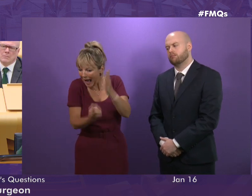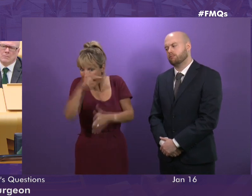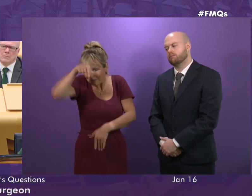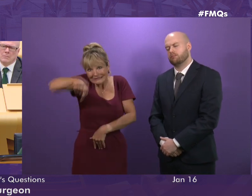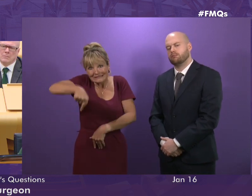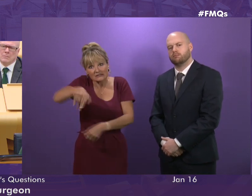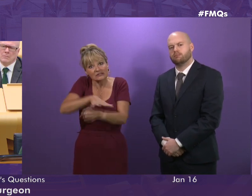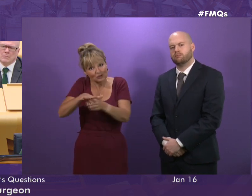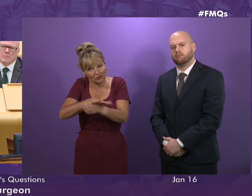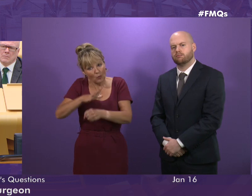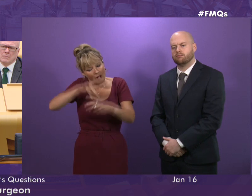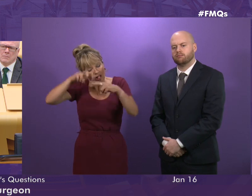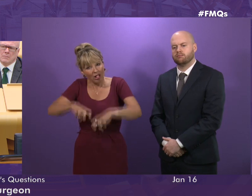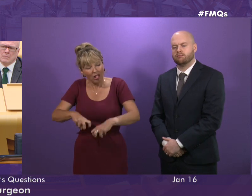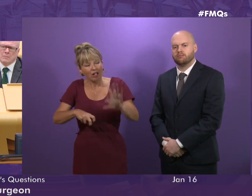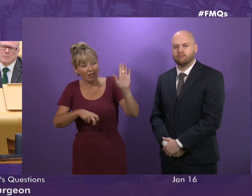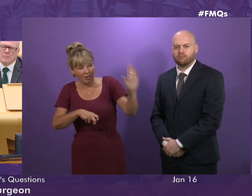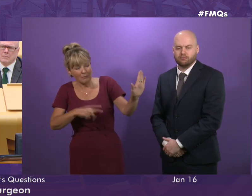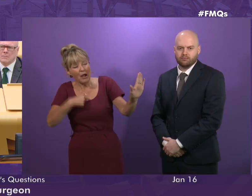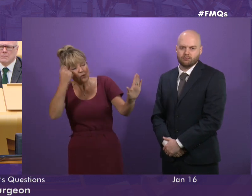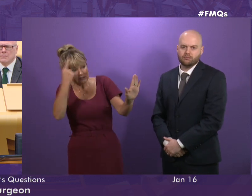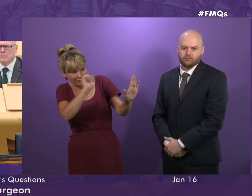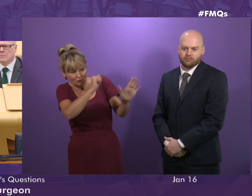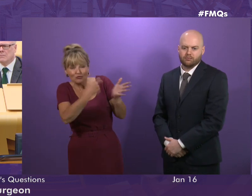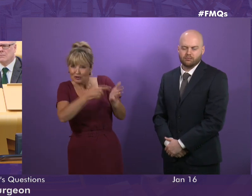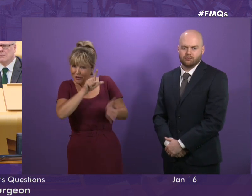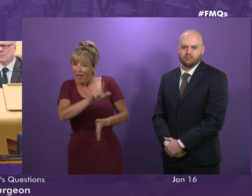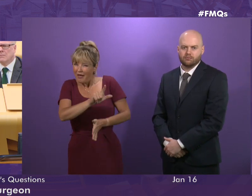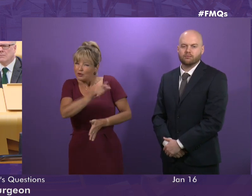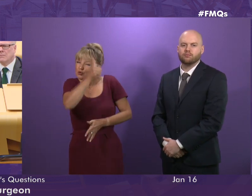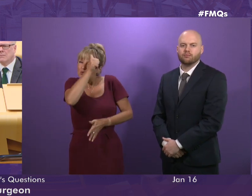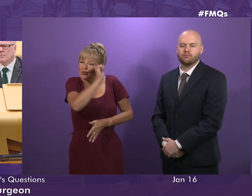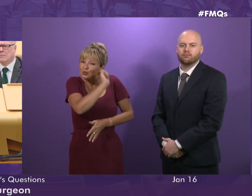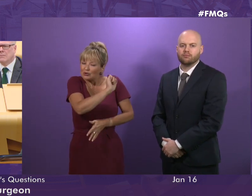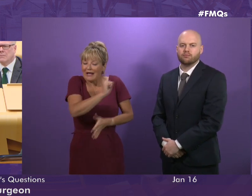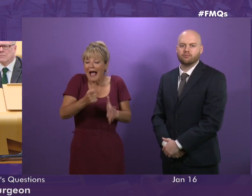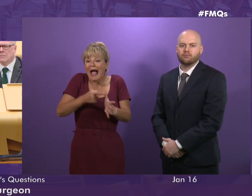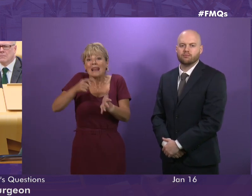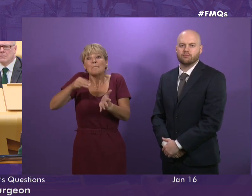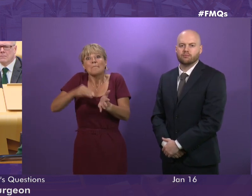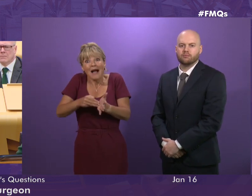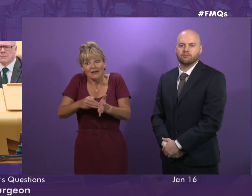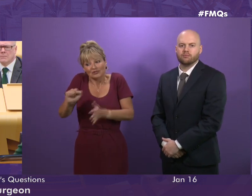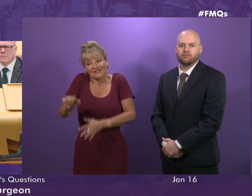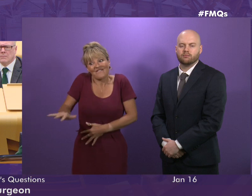As Richard Leonard said, Allan Marshall’s family have—as they are entirely entitled